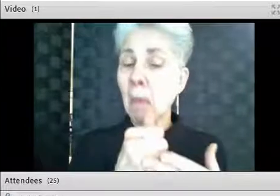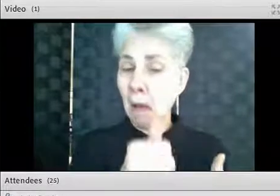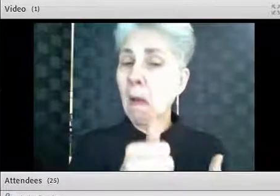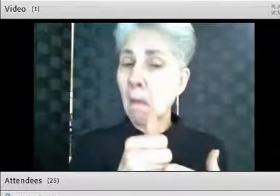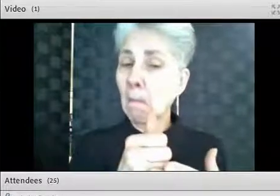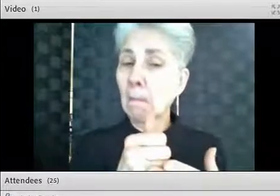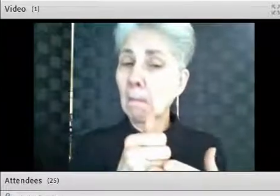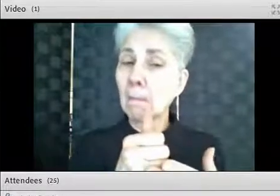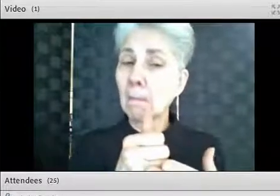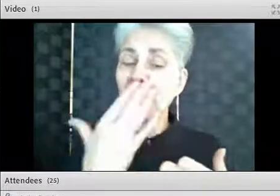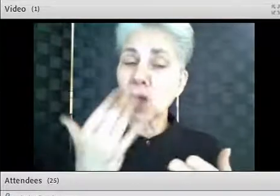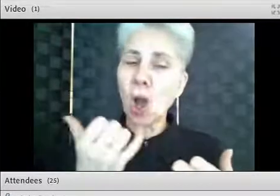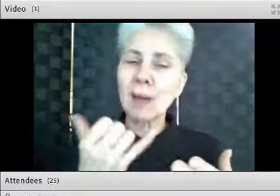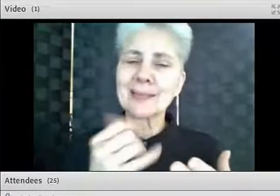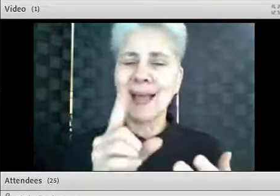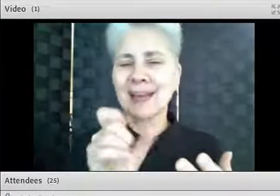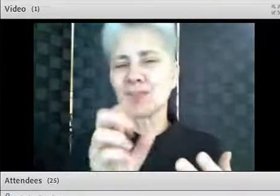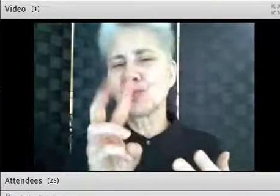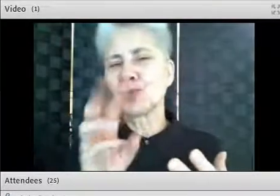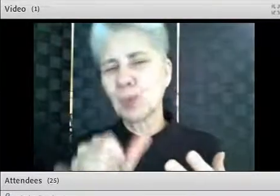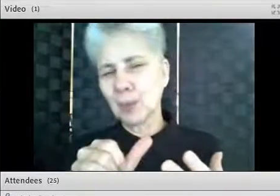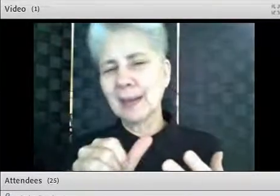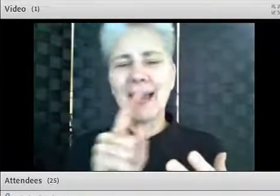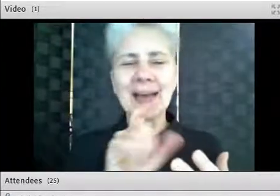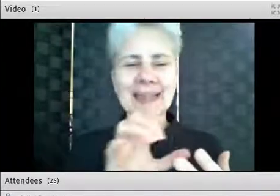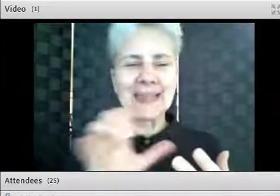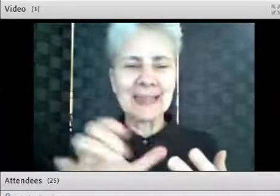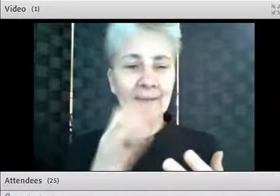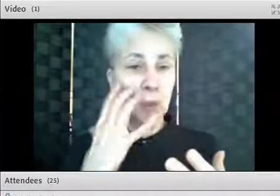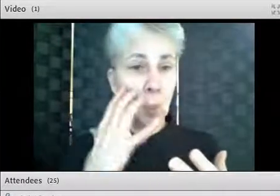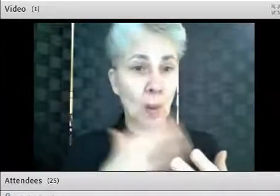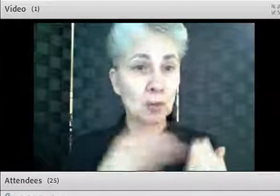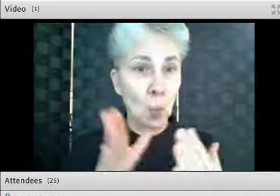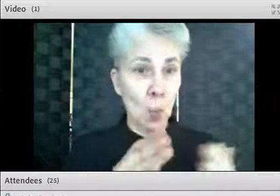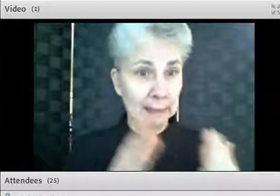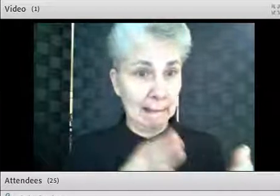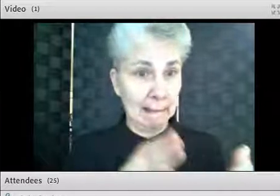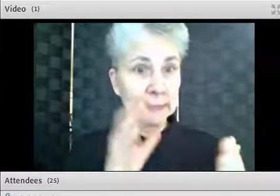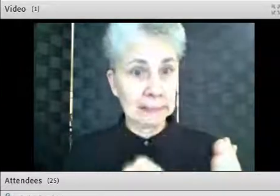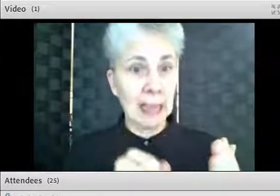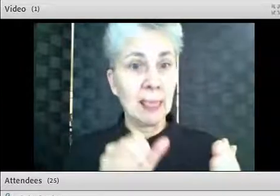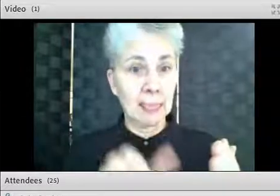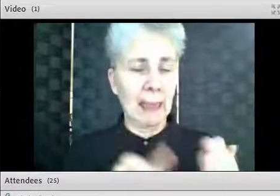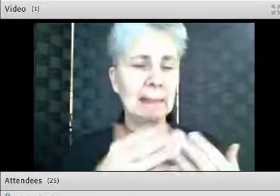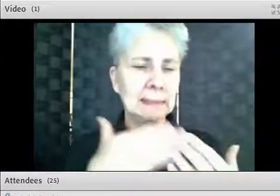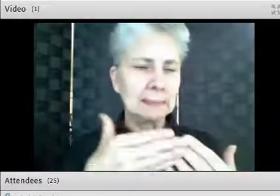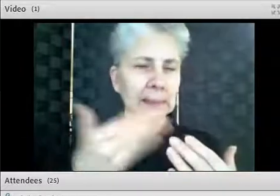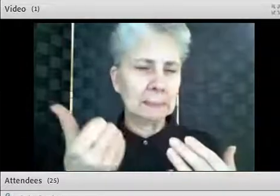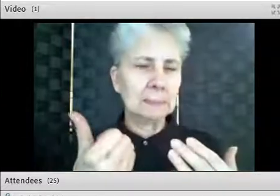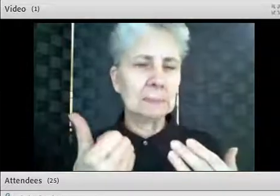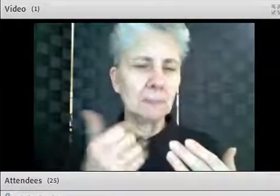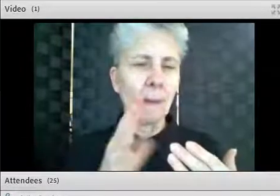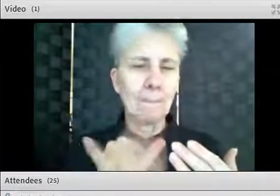because, like, in Dewey and LCC, if you want to organize by just, like, fiction and then genre, et cetera,